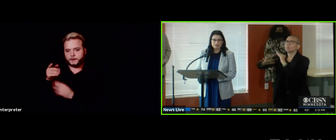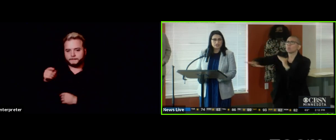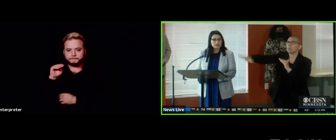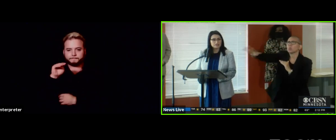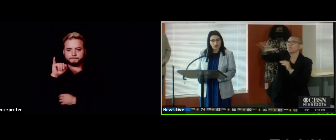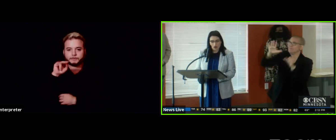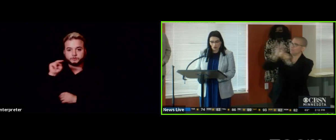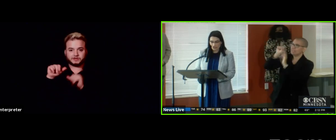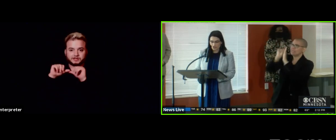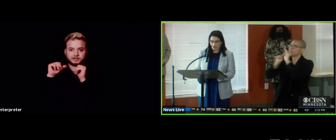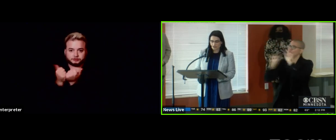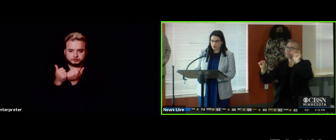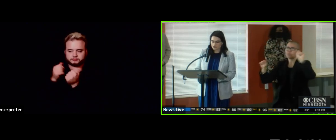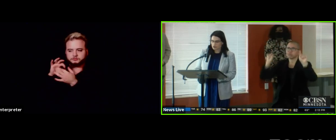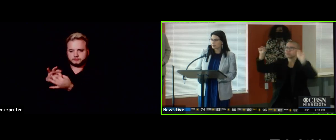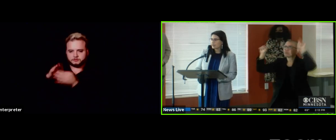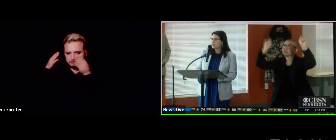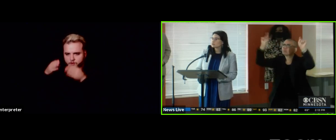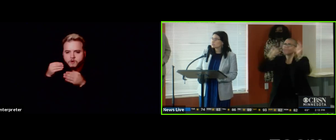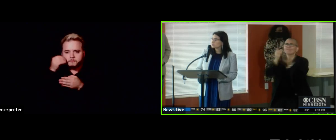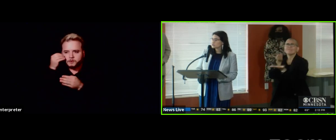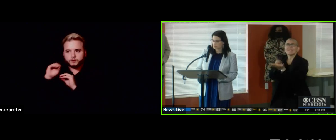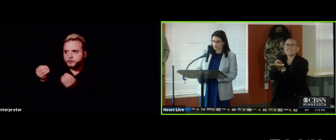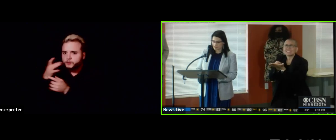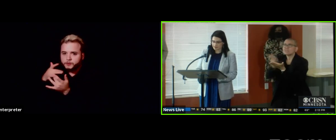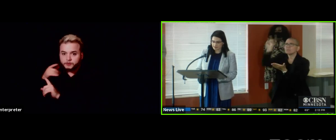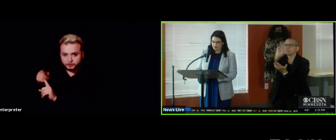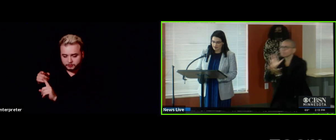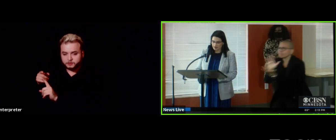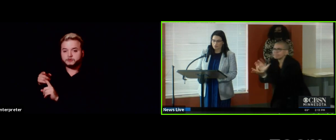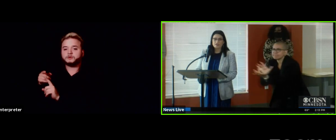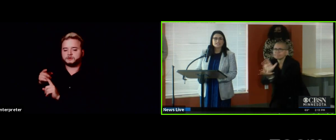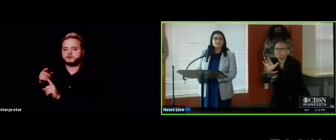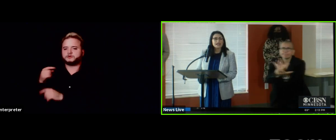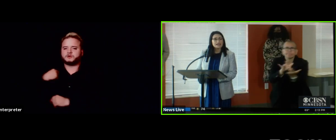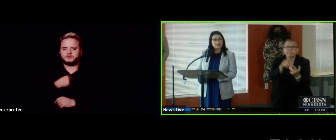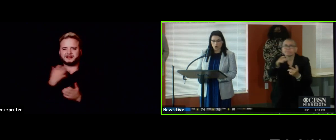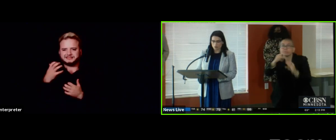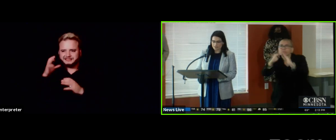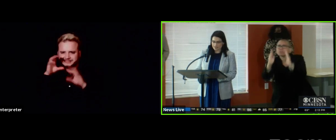funding for outreach and shelter and critical services preventing and ending homelessness